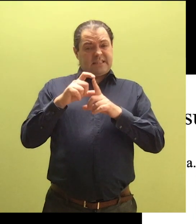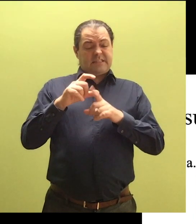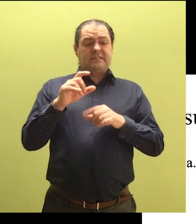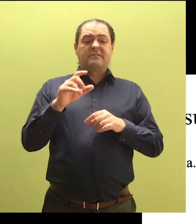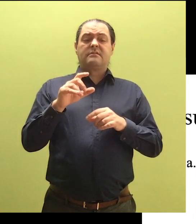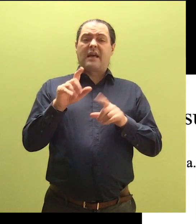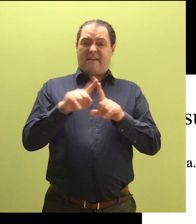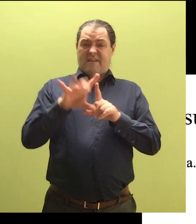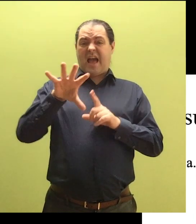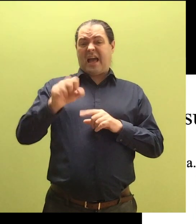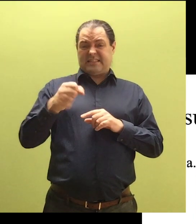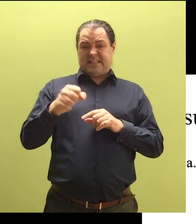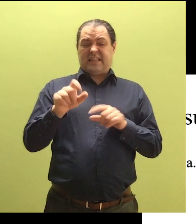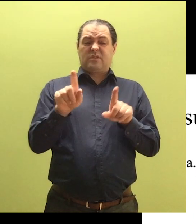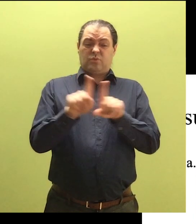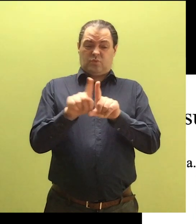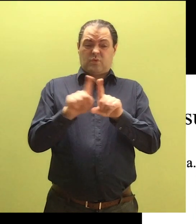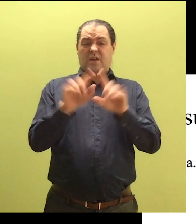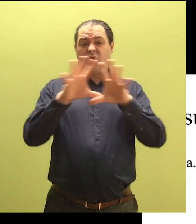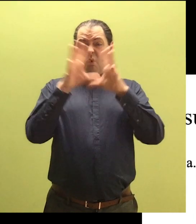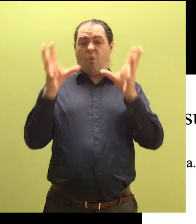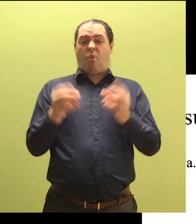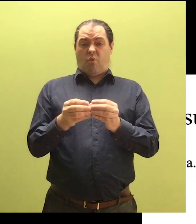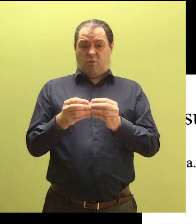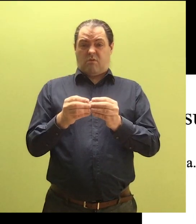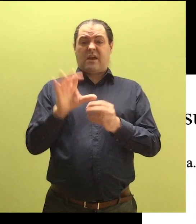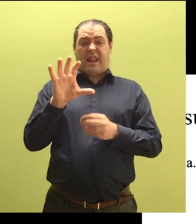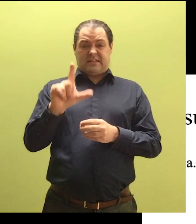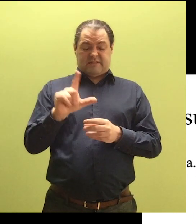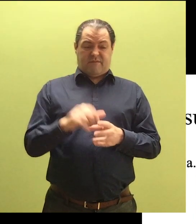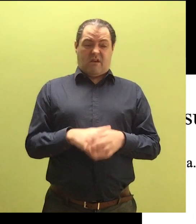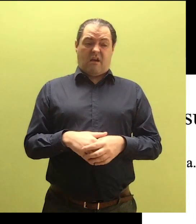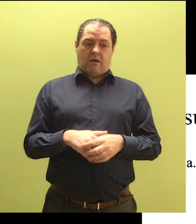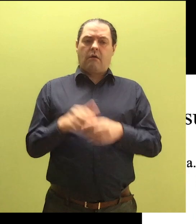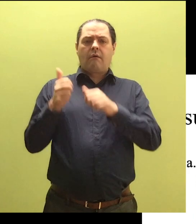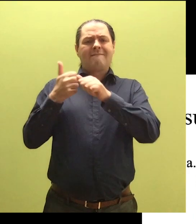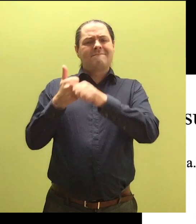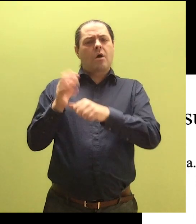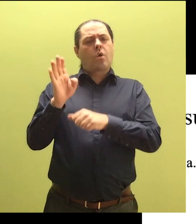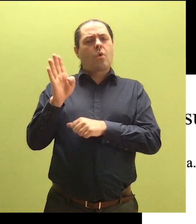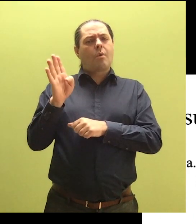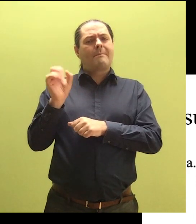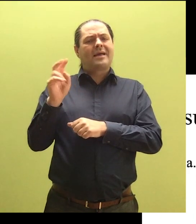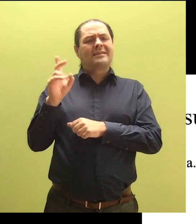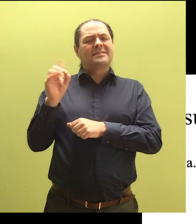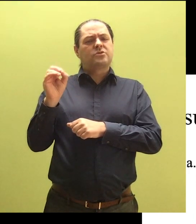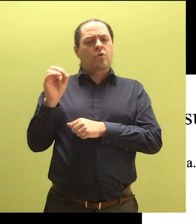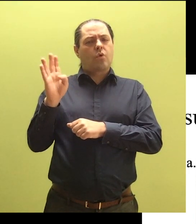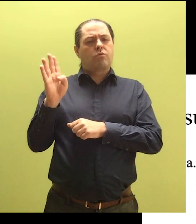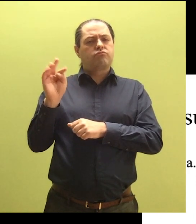employs a handling classifier-whole entity classifier alternation in line with Benedicto & Brentari. 16a